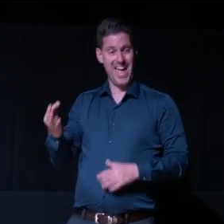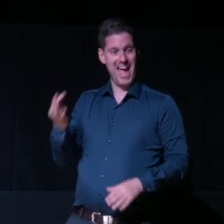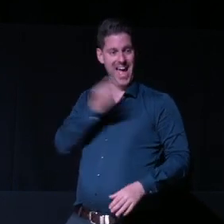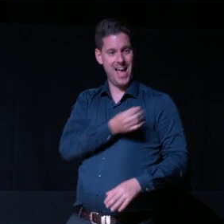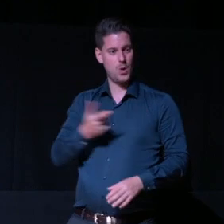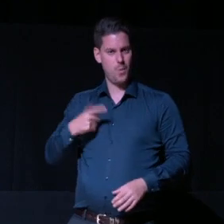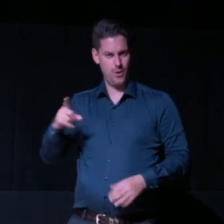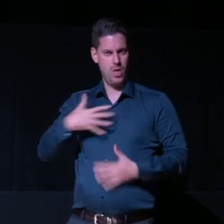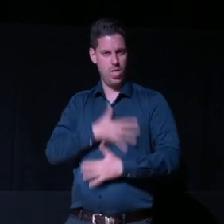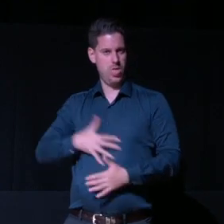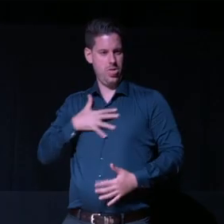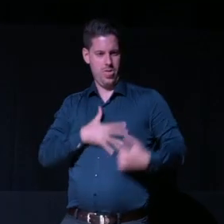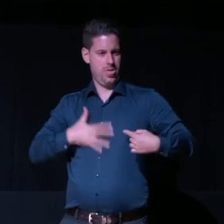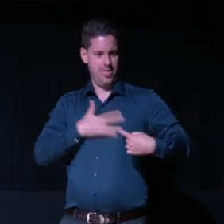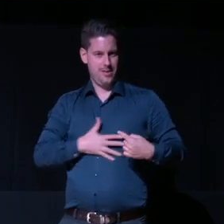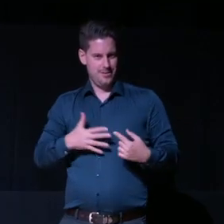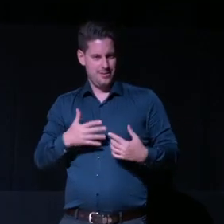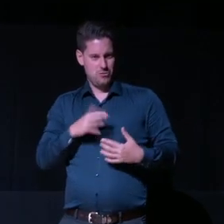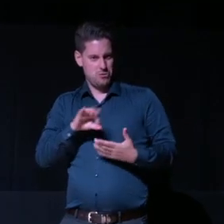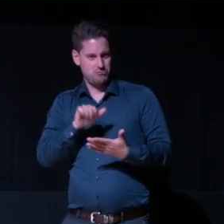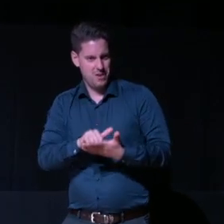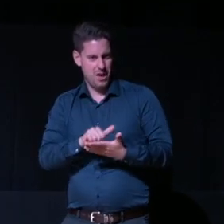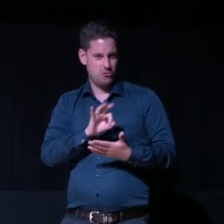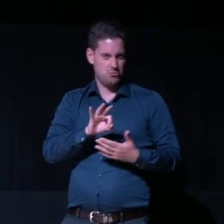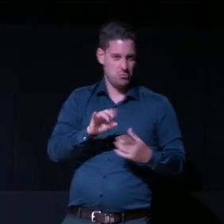those sorts of things right and so it's actually I think that it's it's